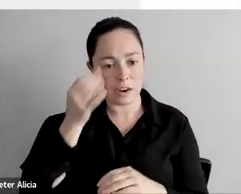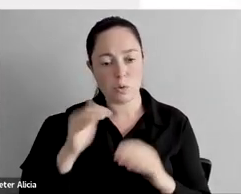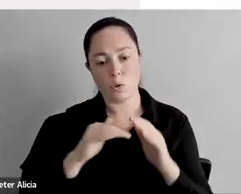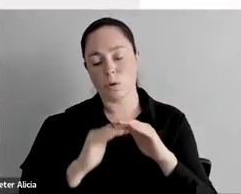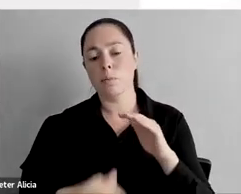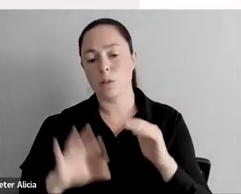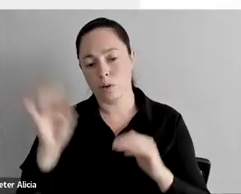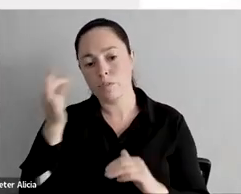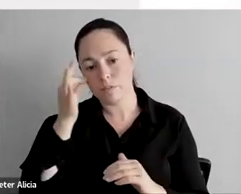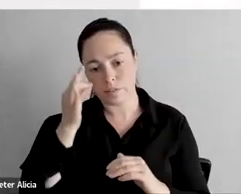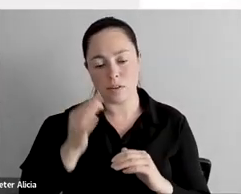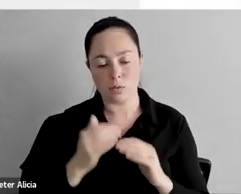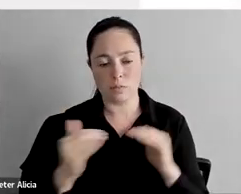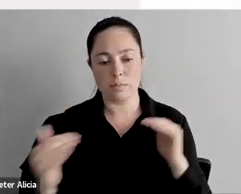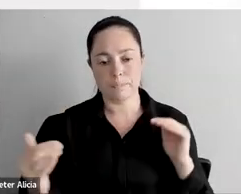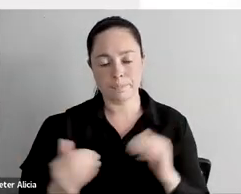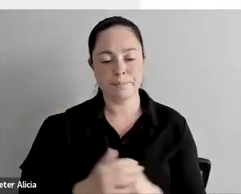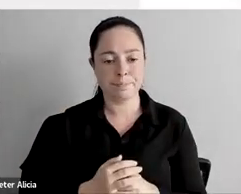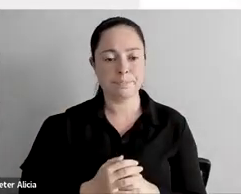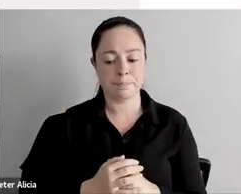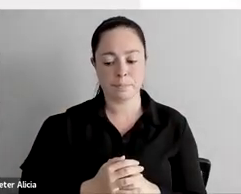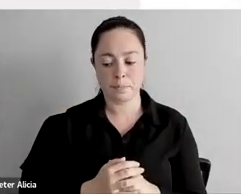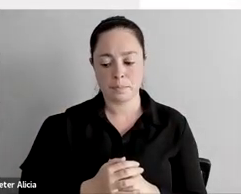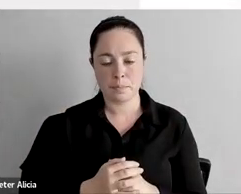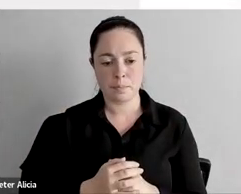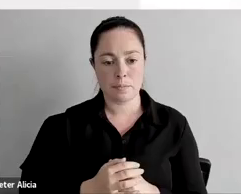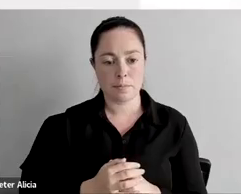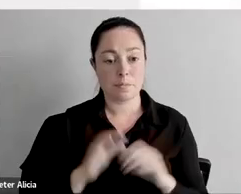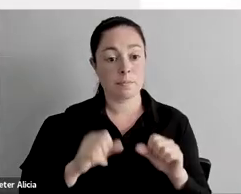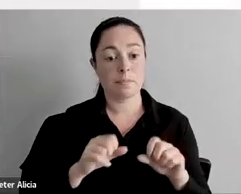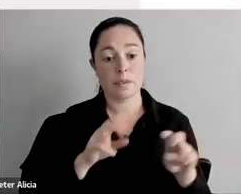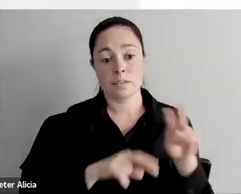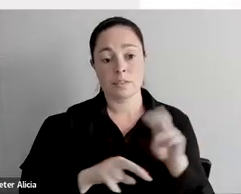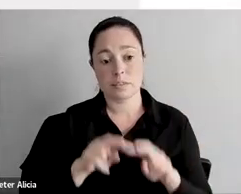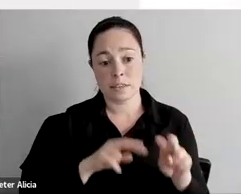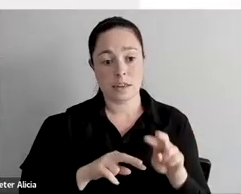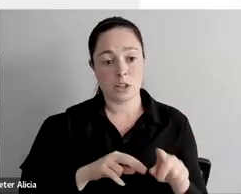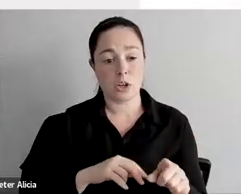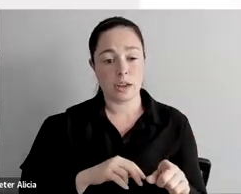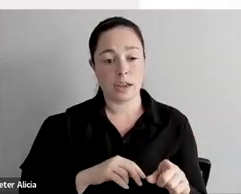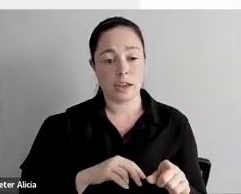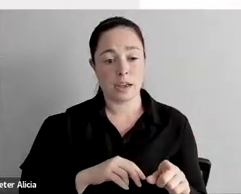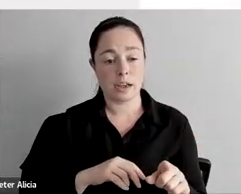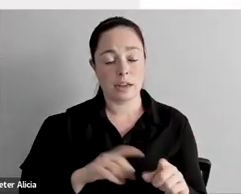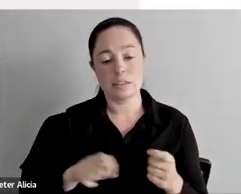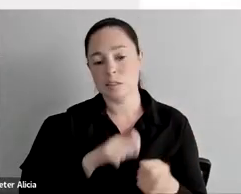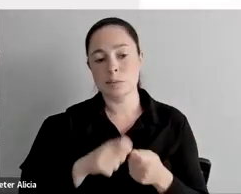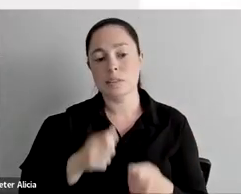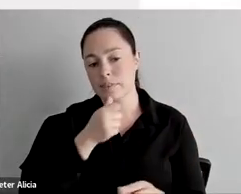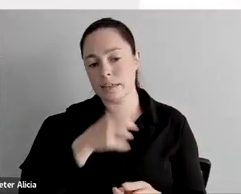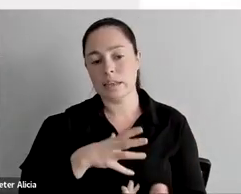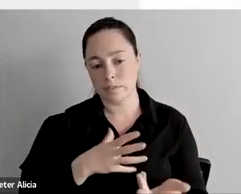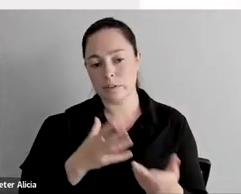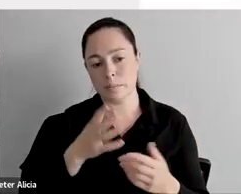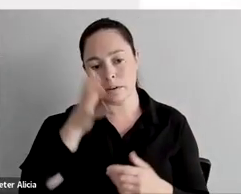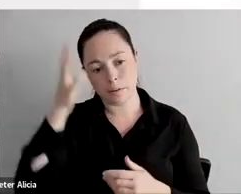So let's take a look at, let's look at female parents. So I'm gonna